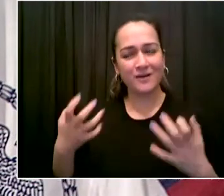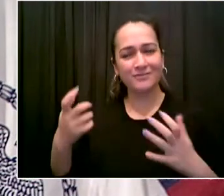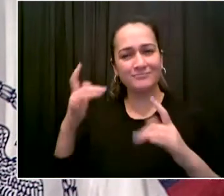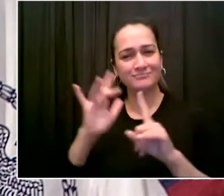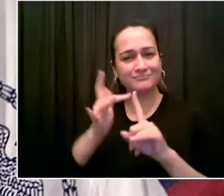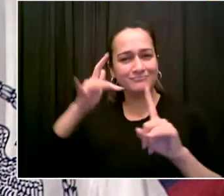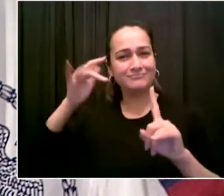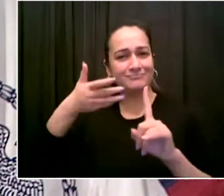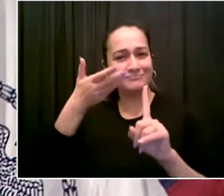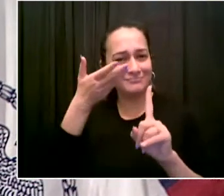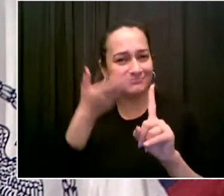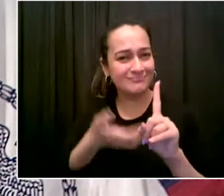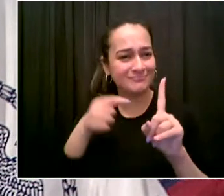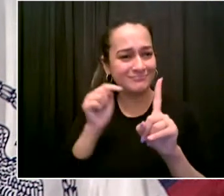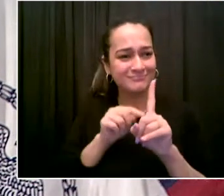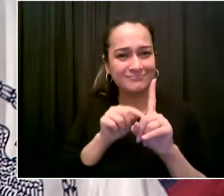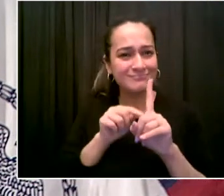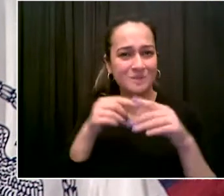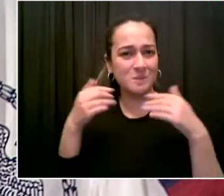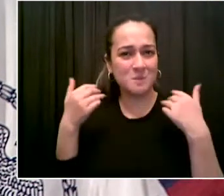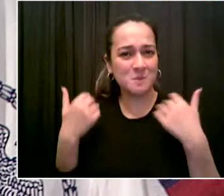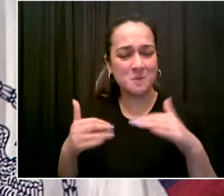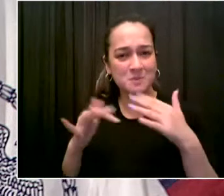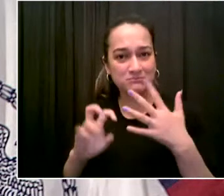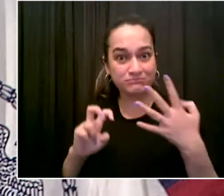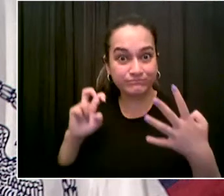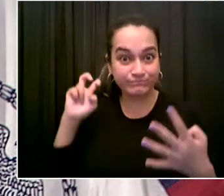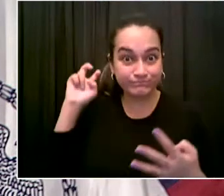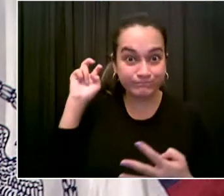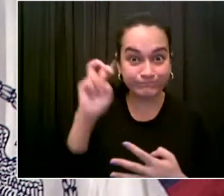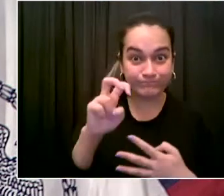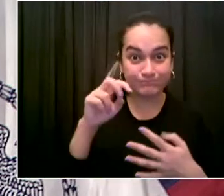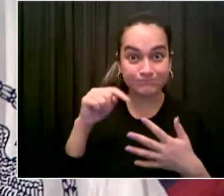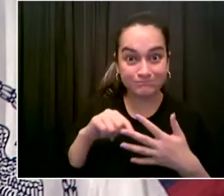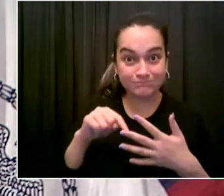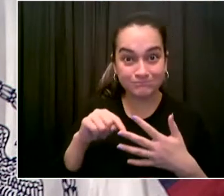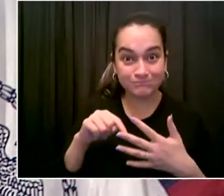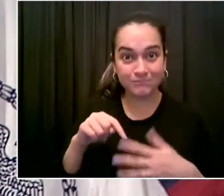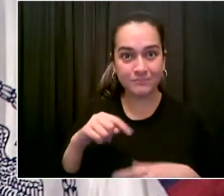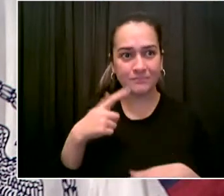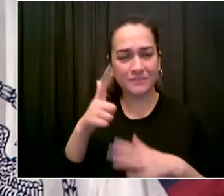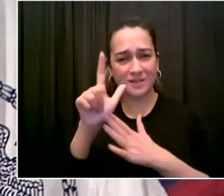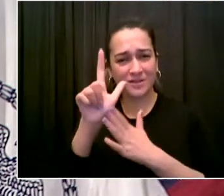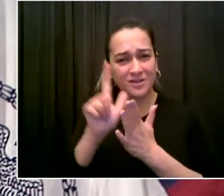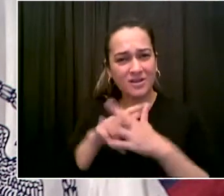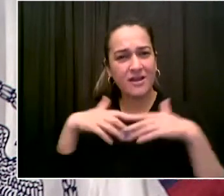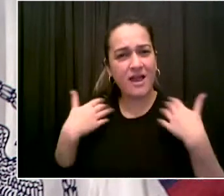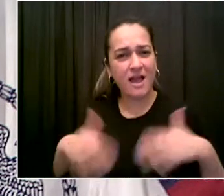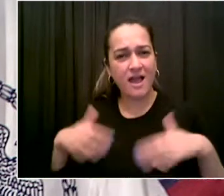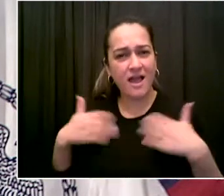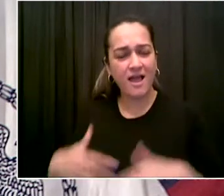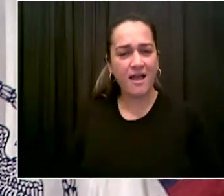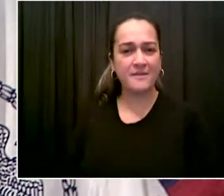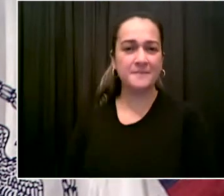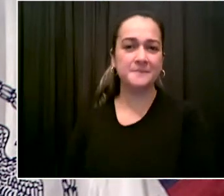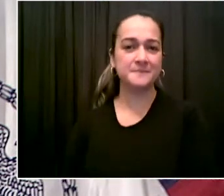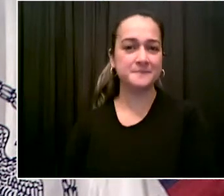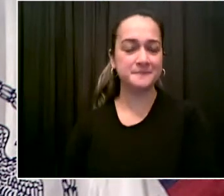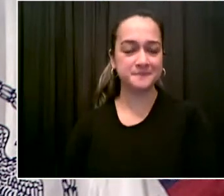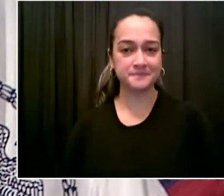IMPORTANT TO